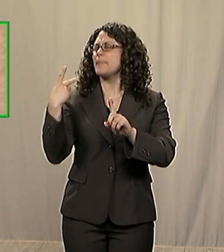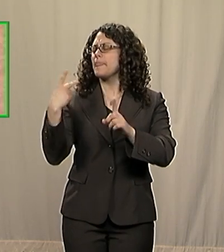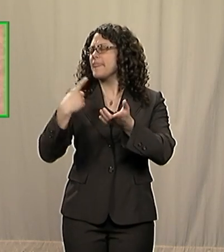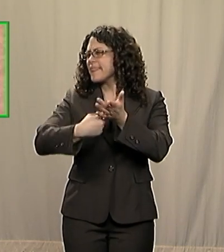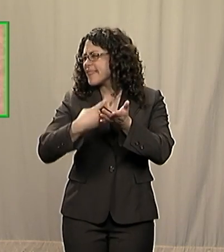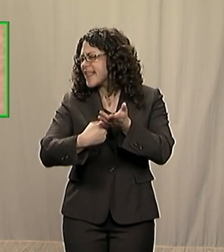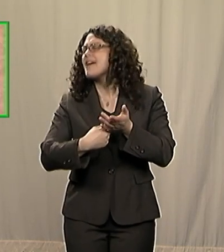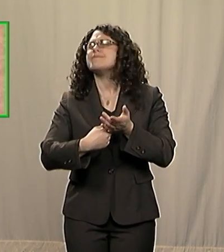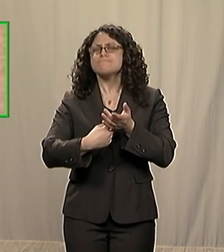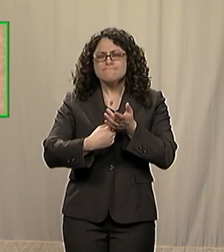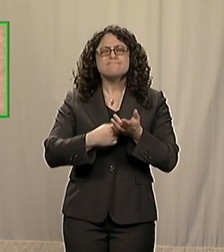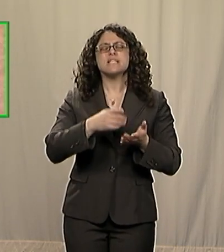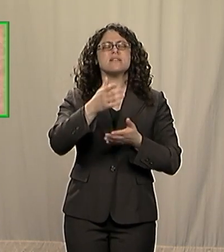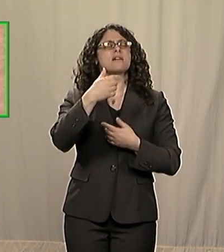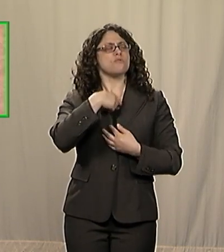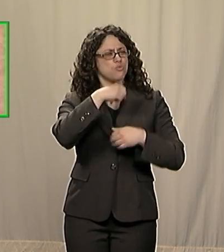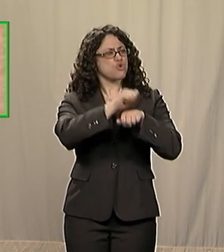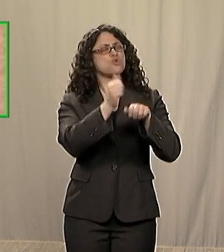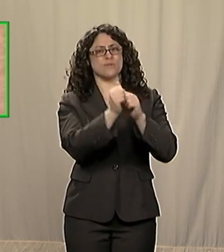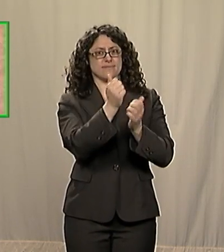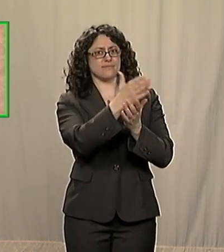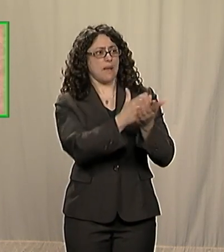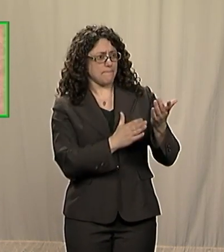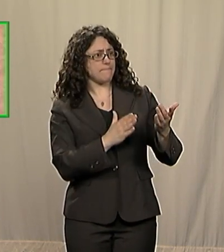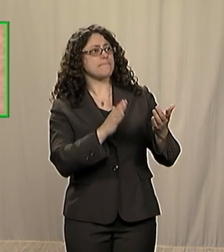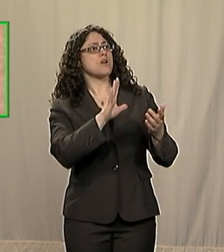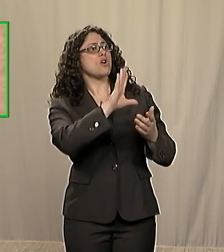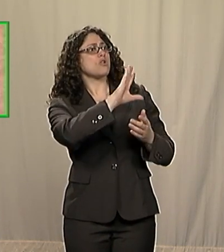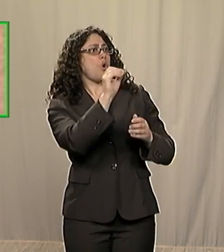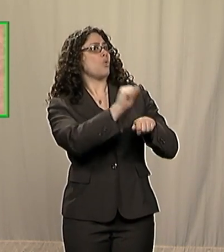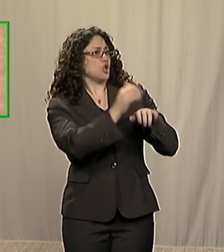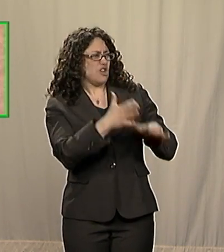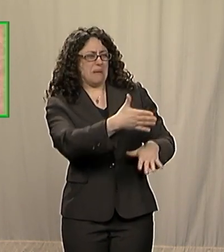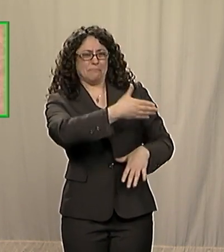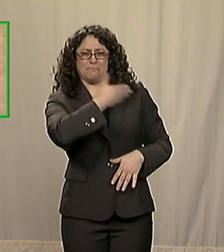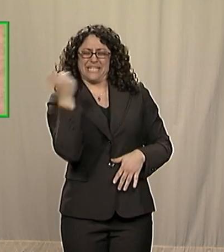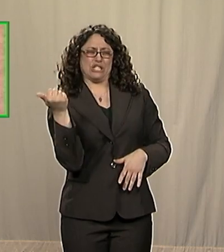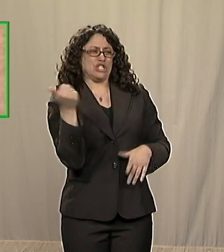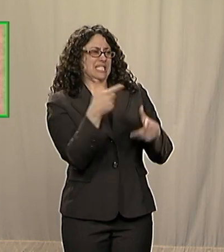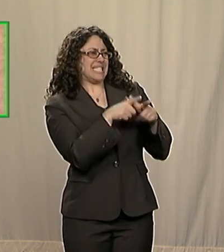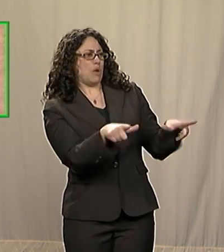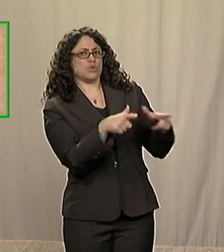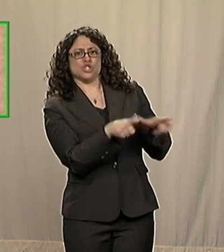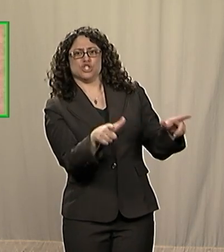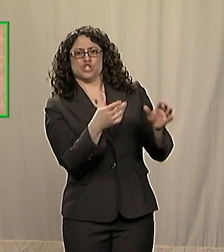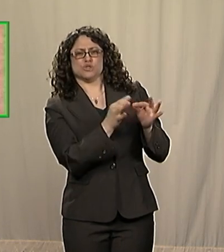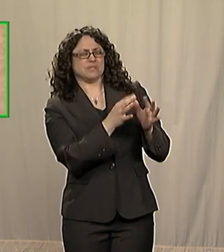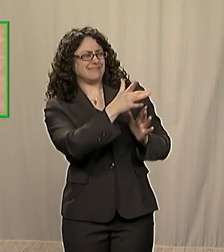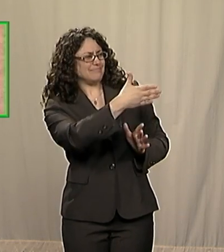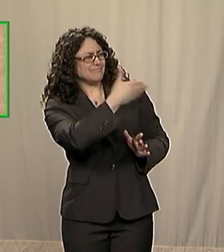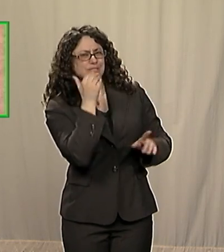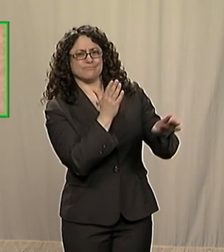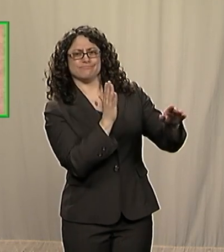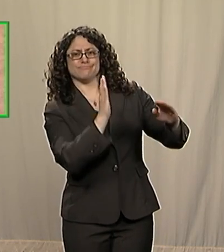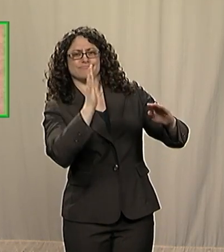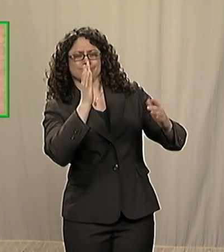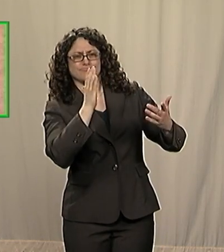who I work with who are as skilled if not better interpreters than I linguistically, but we don't seem to be able to work together very well.